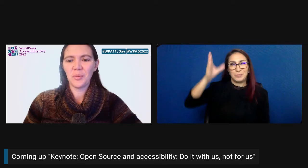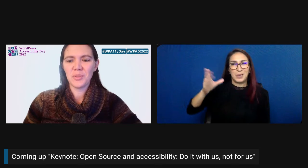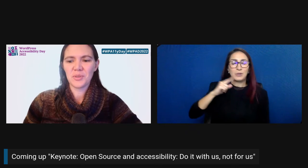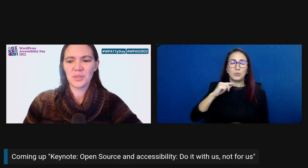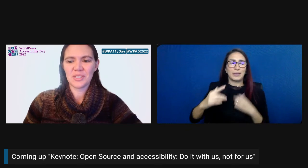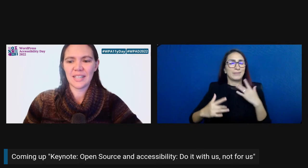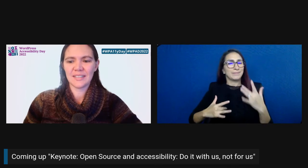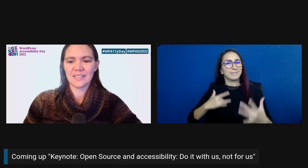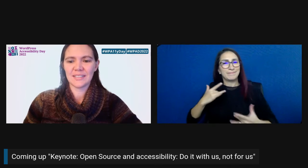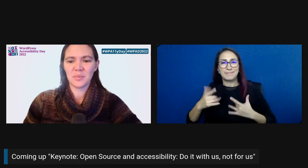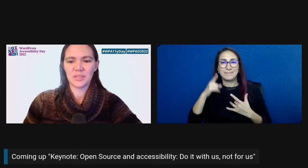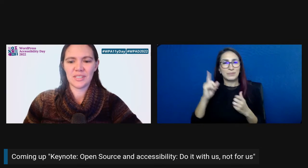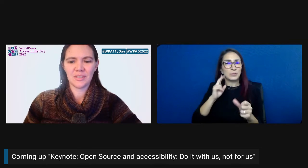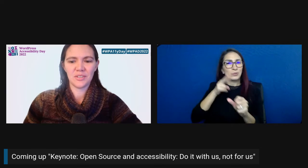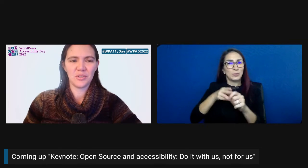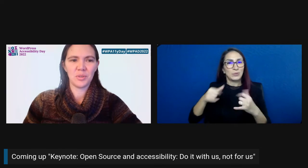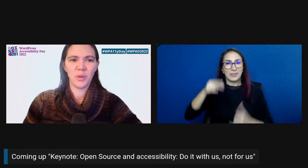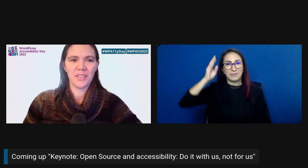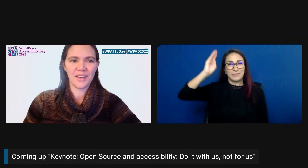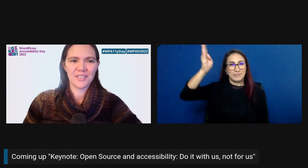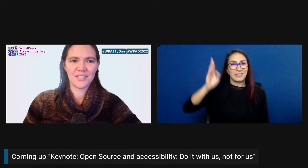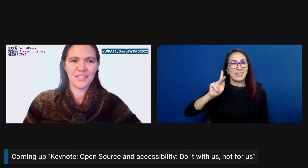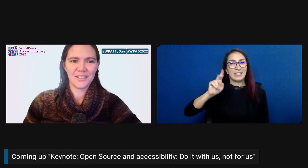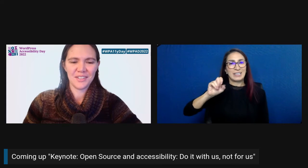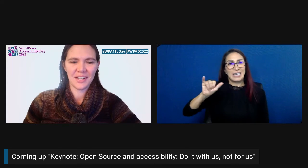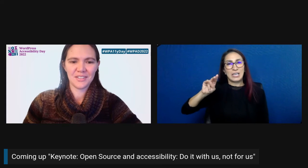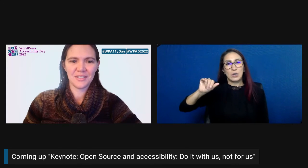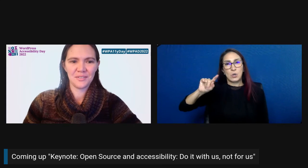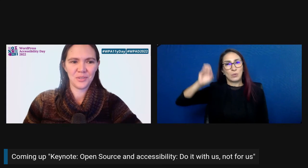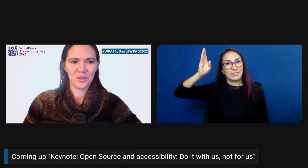Open Source and accessibility: Do it with us, not for us.